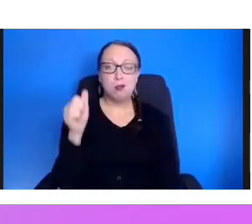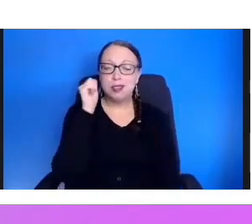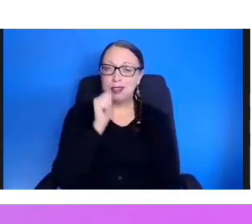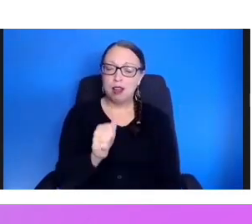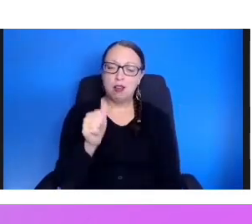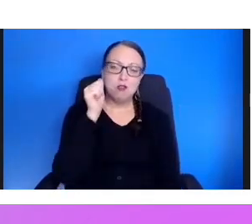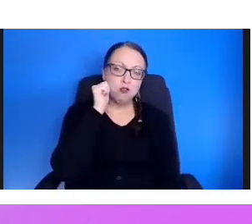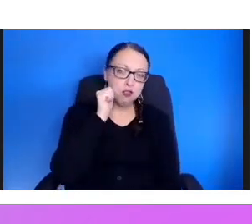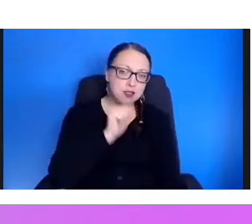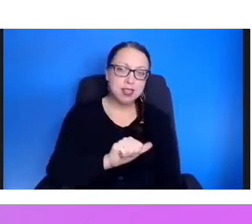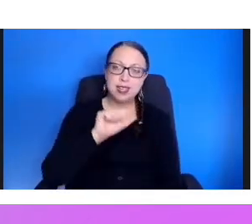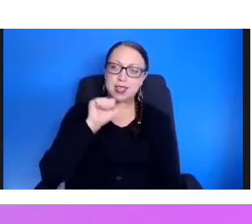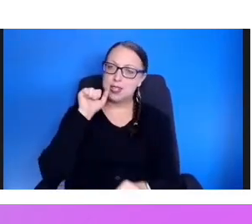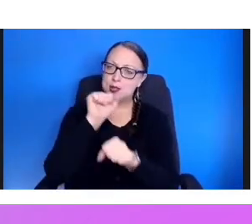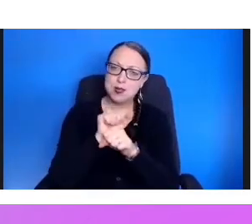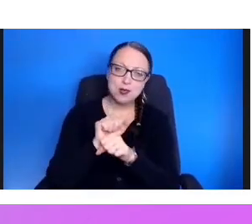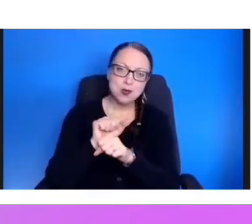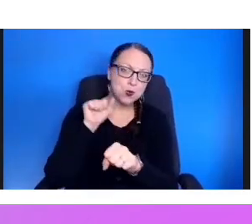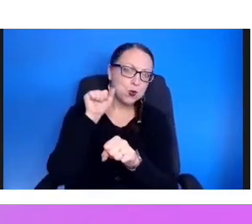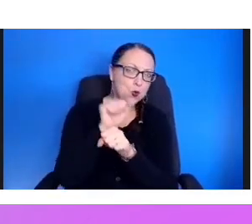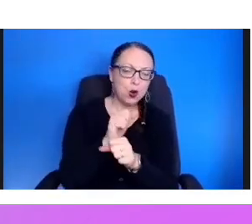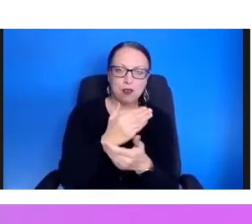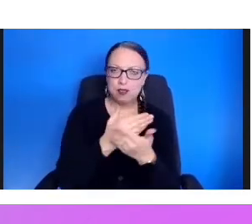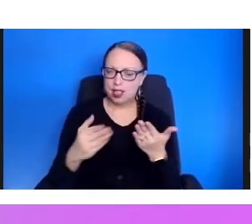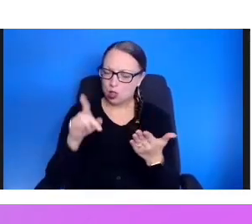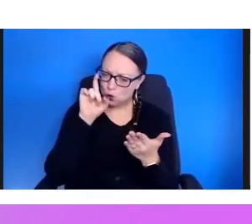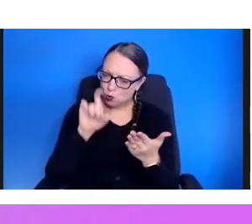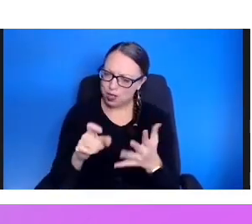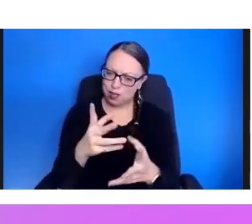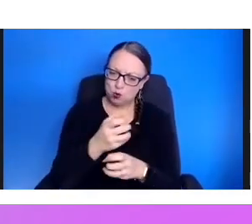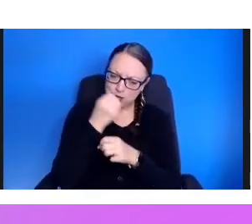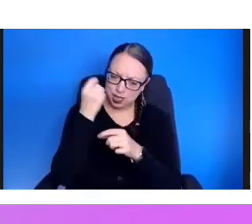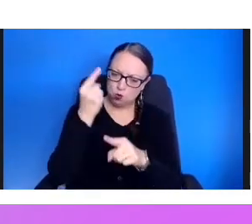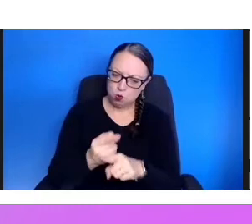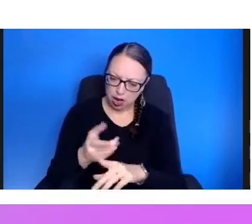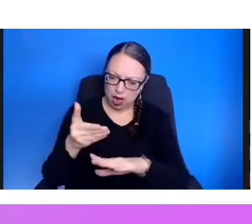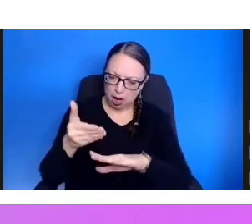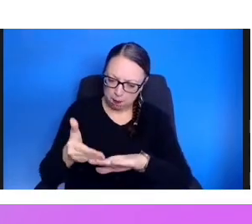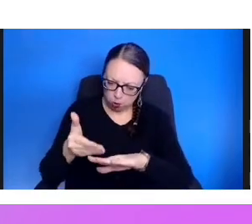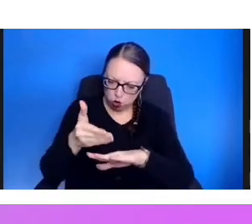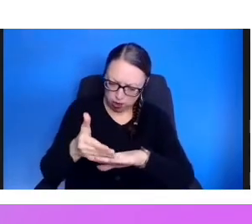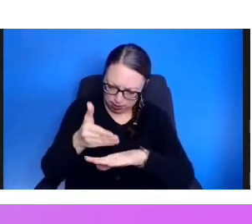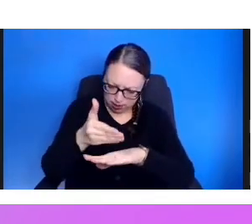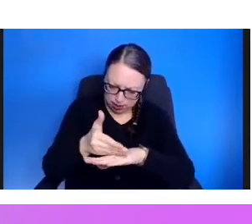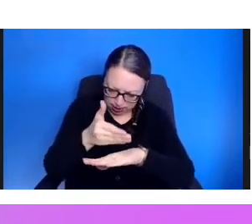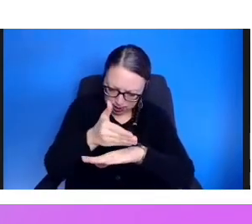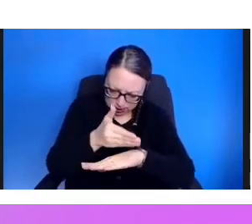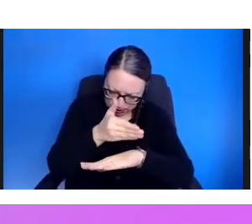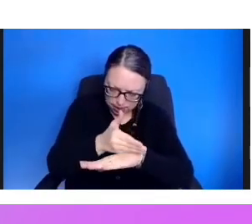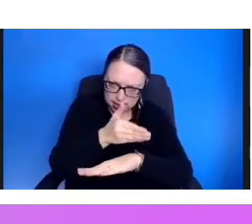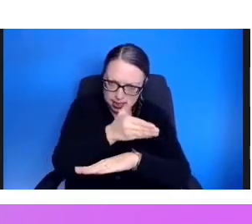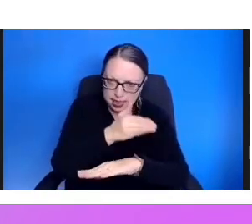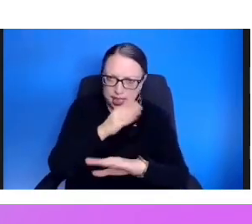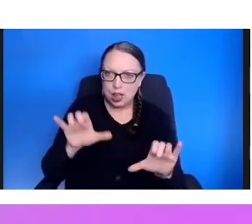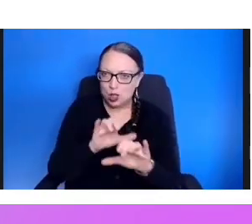that you just need to keep getting right and progressing by 0.1% and then doing it again the next day